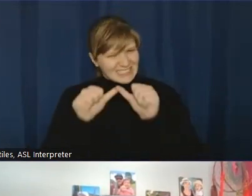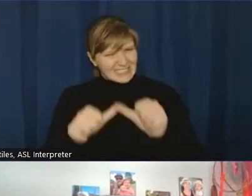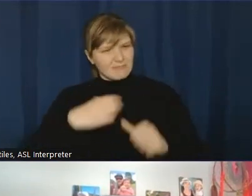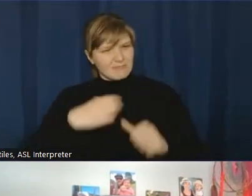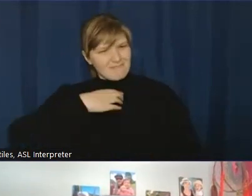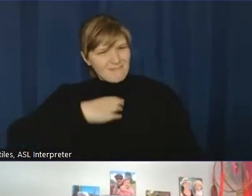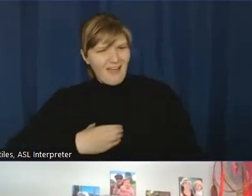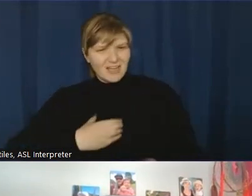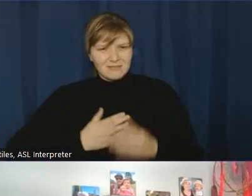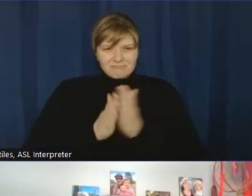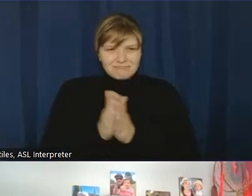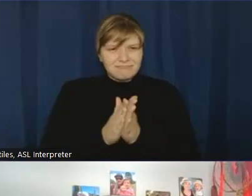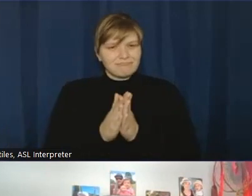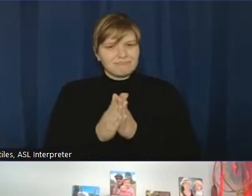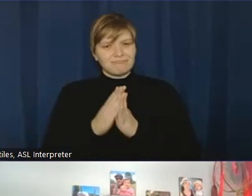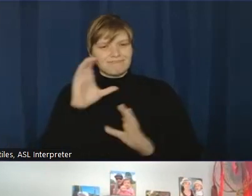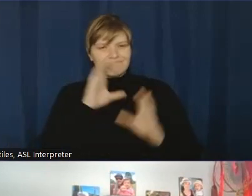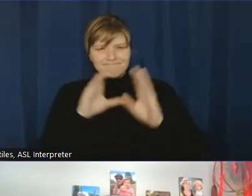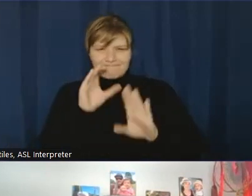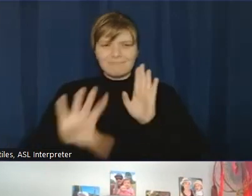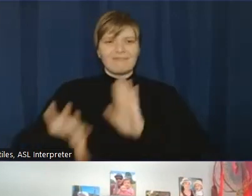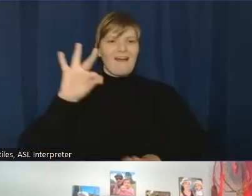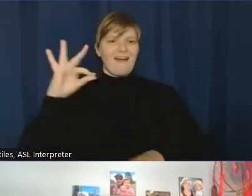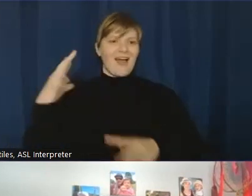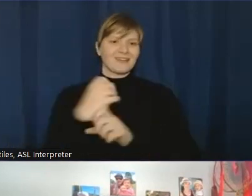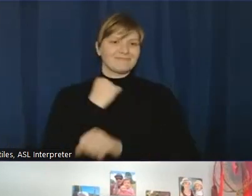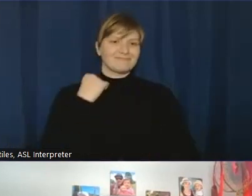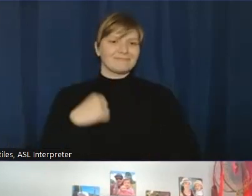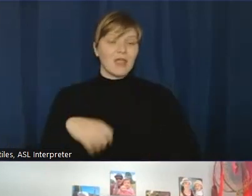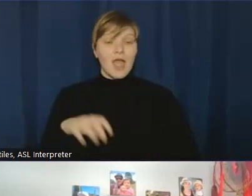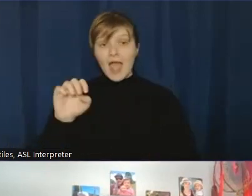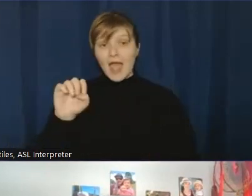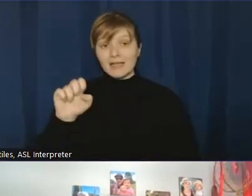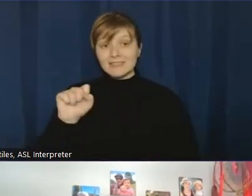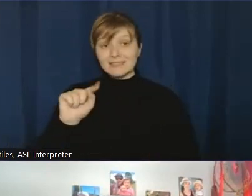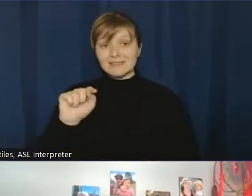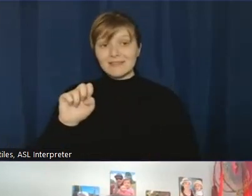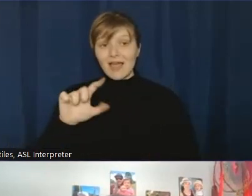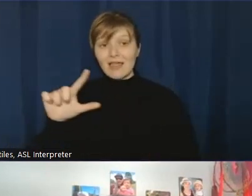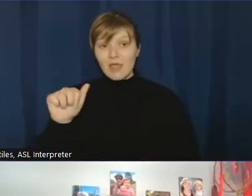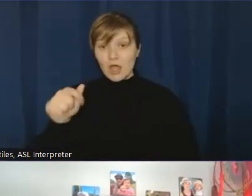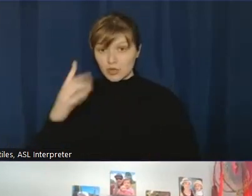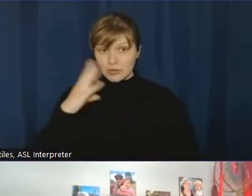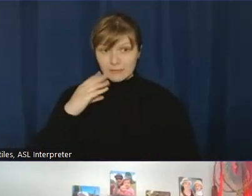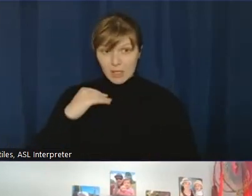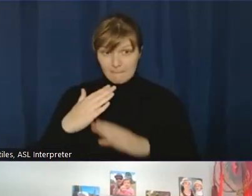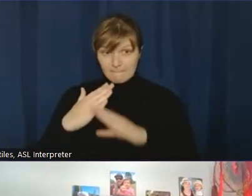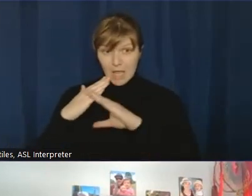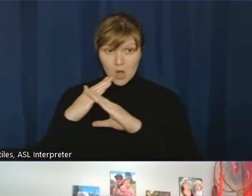Estella, were there any barriers you faced in that process and how did you overcome them?